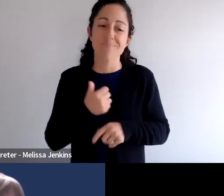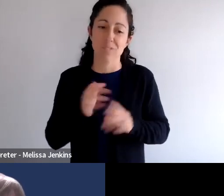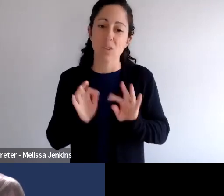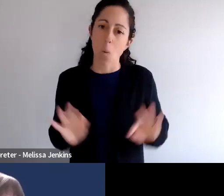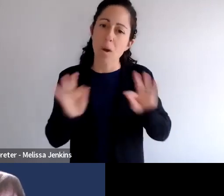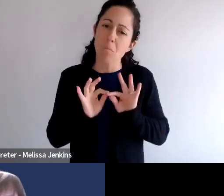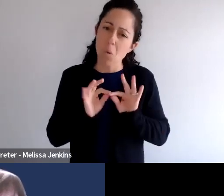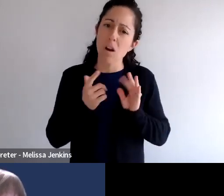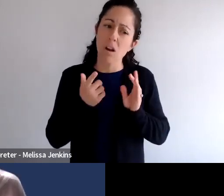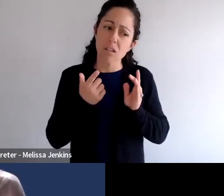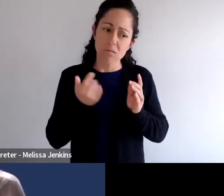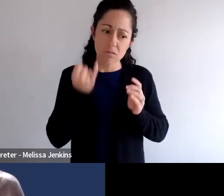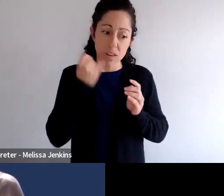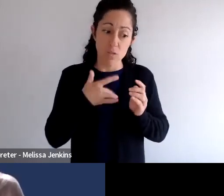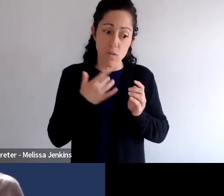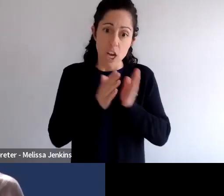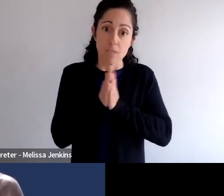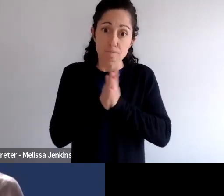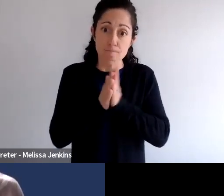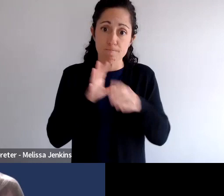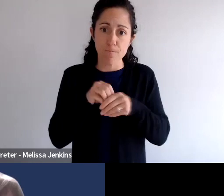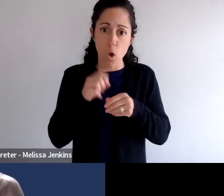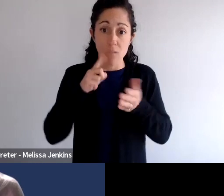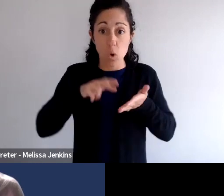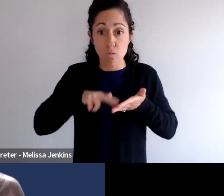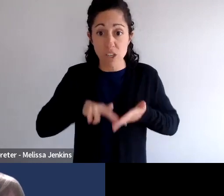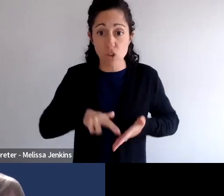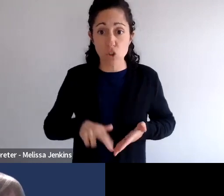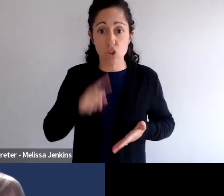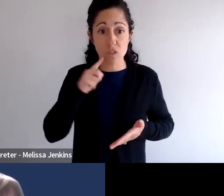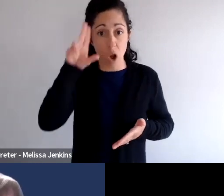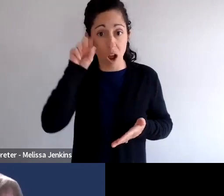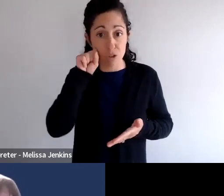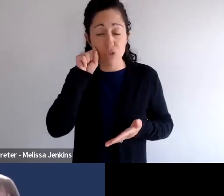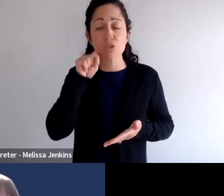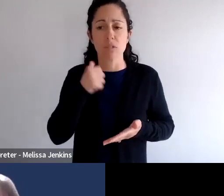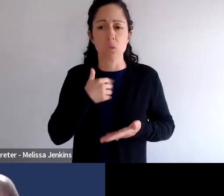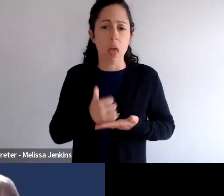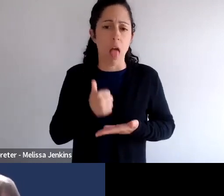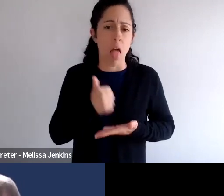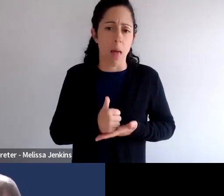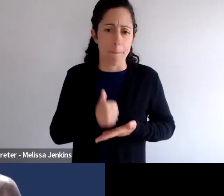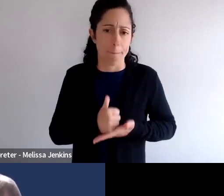a researcher doing a specific Usher um syndrome might but they may not be asking about other body